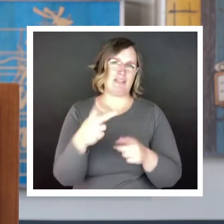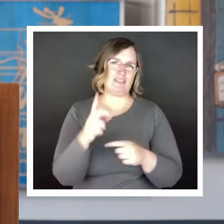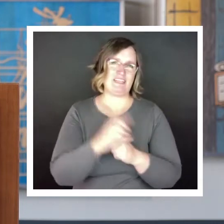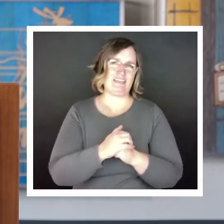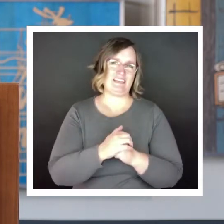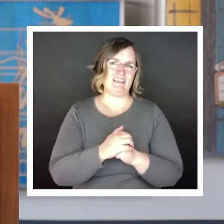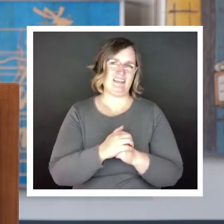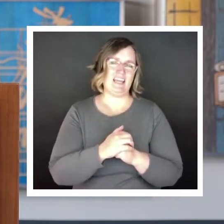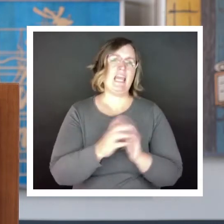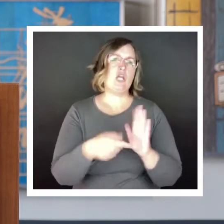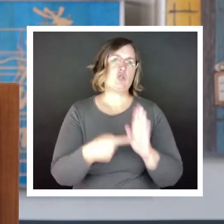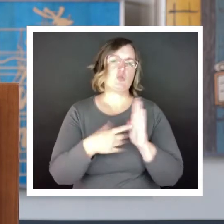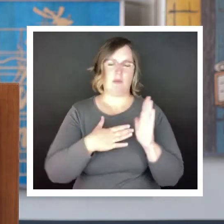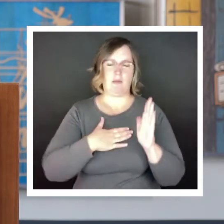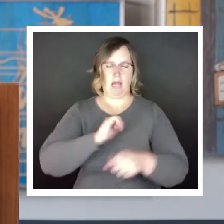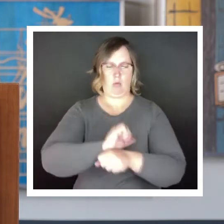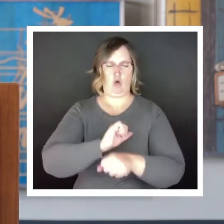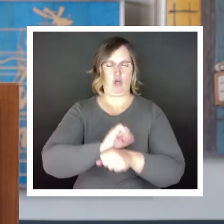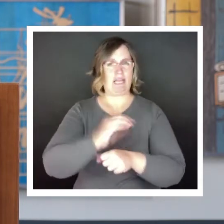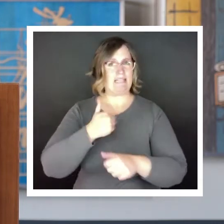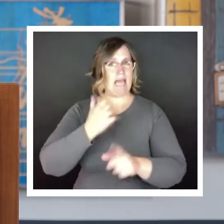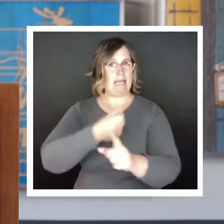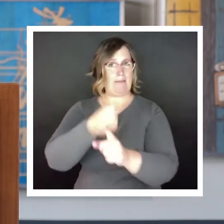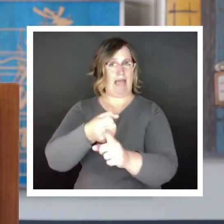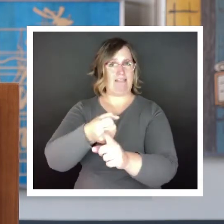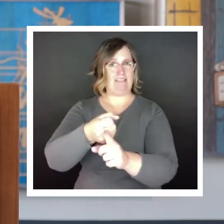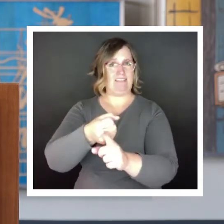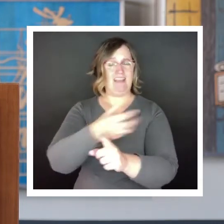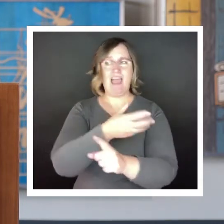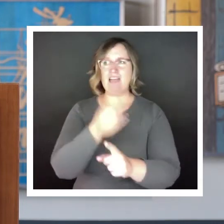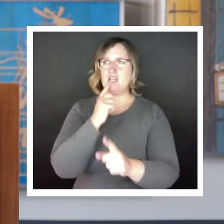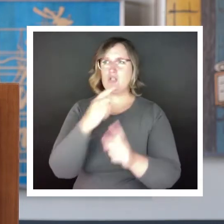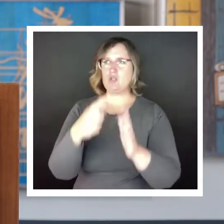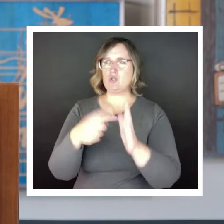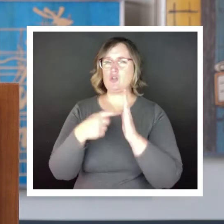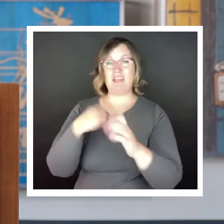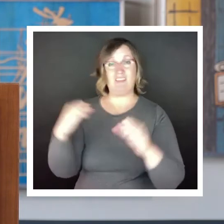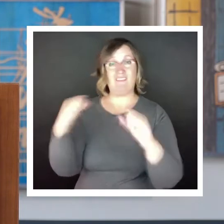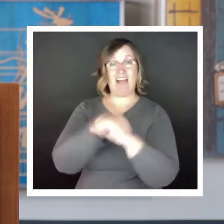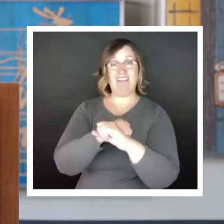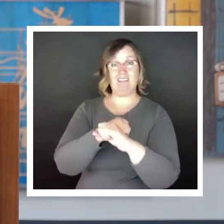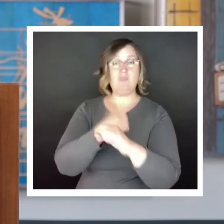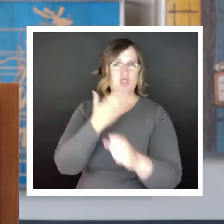It shows me my work has had impact and it shows me the fight was a good fight.